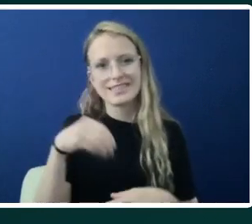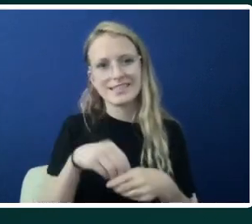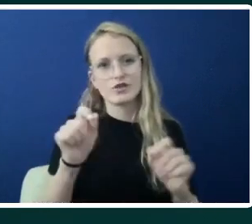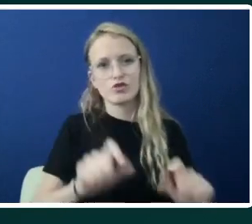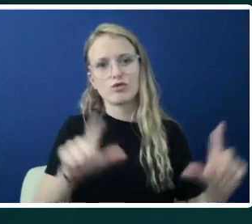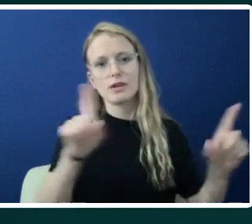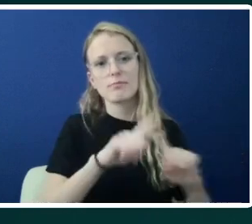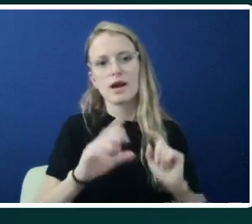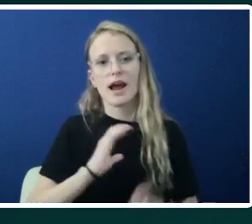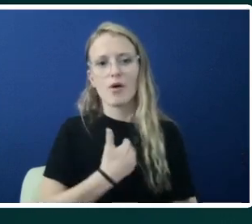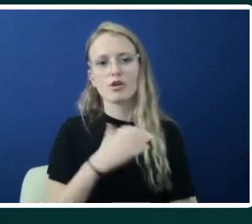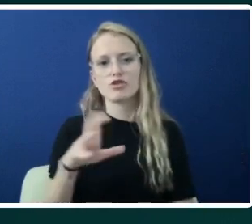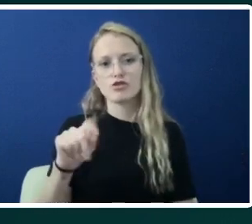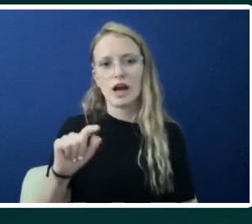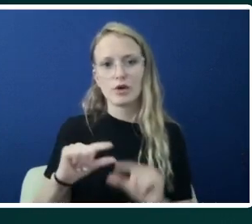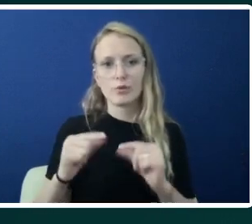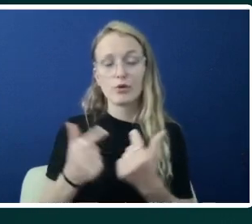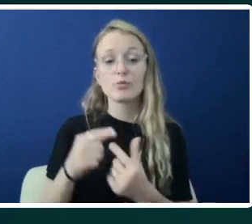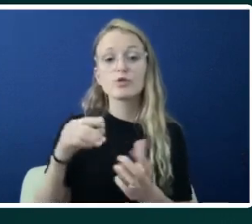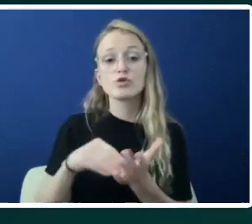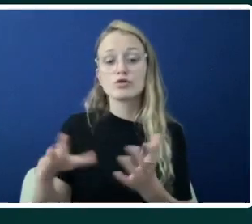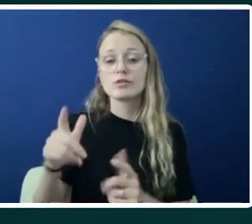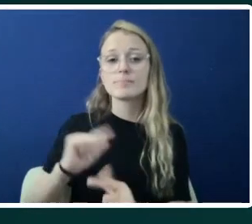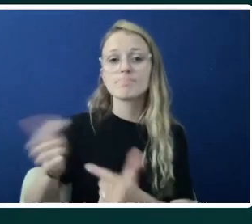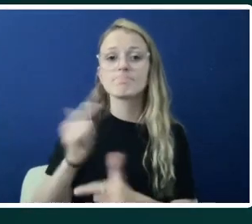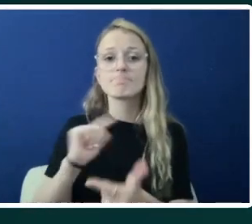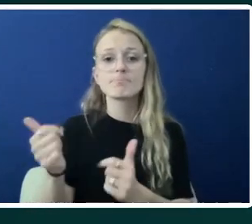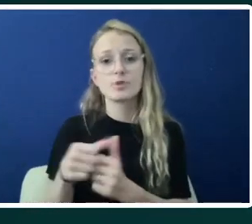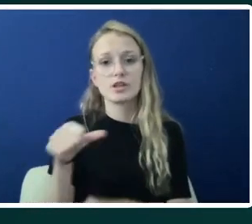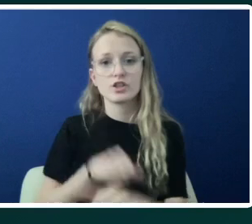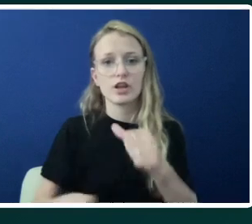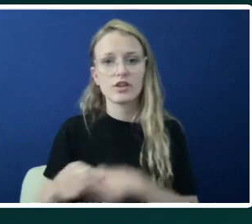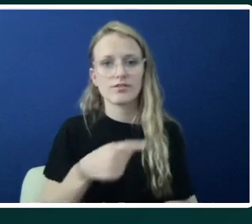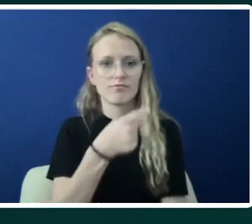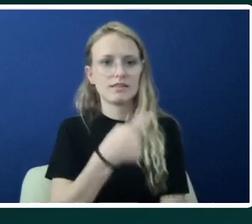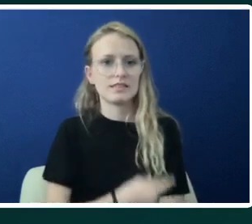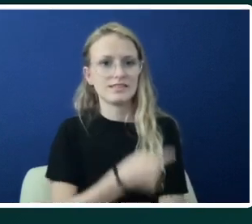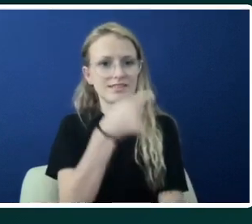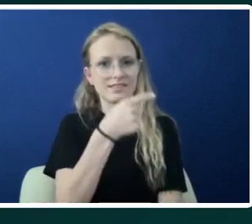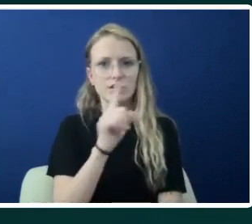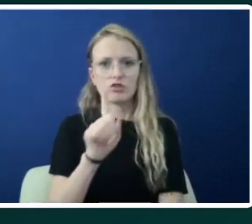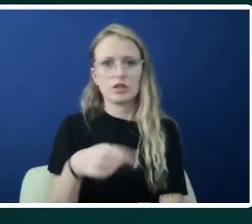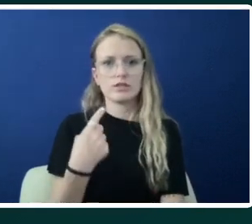as students started talking to each other, this is simply about what young people want to talk about,